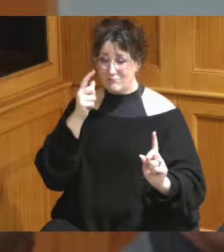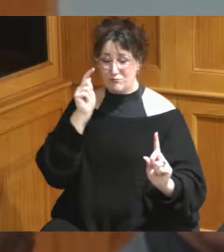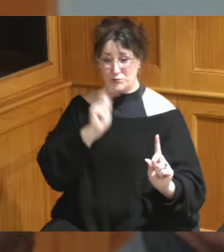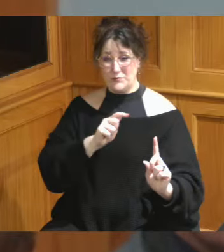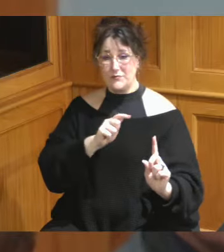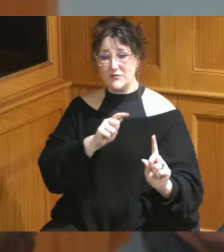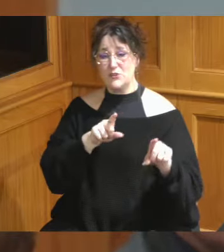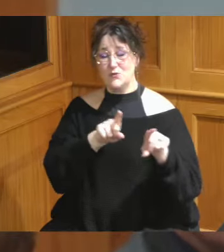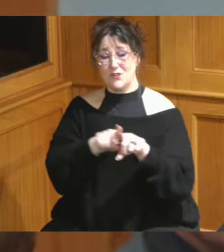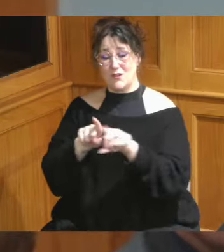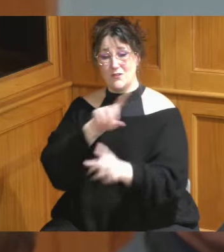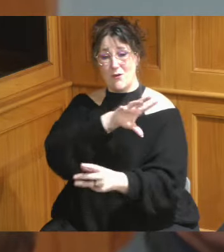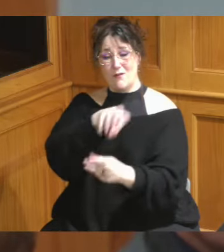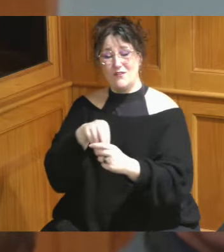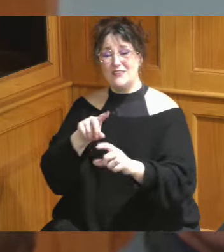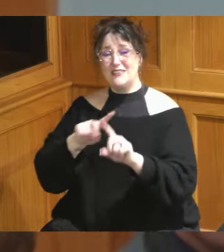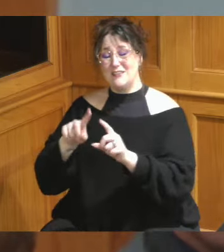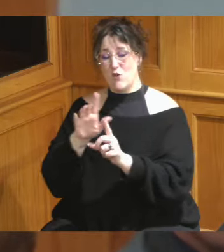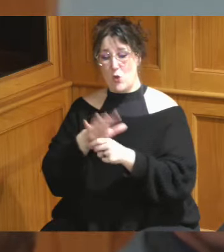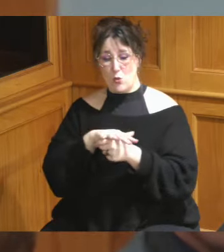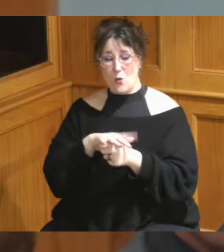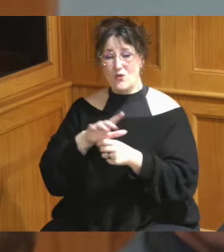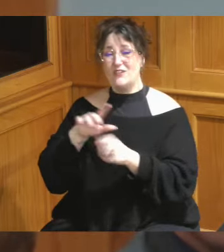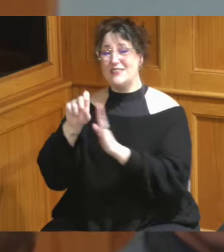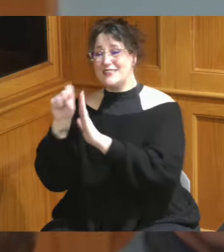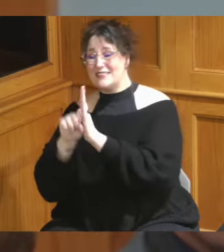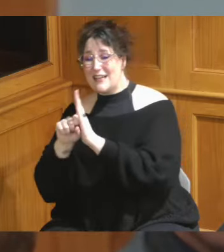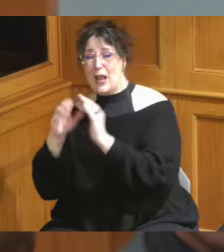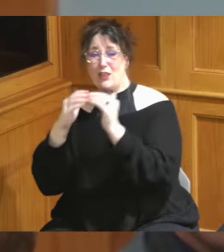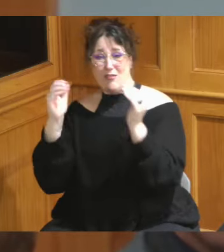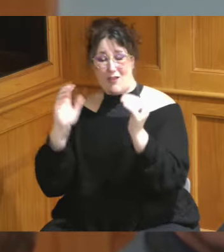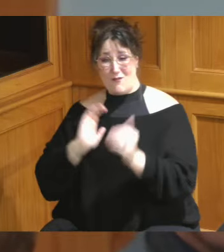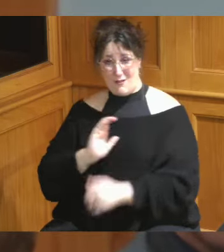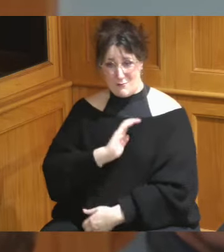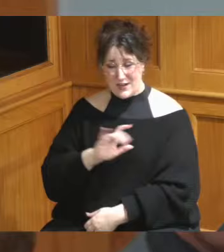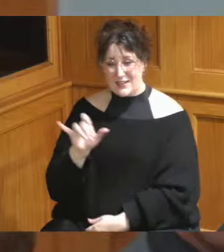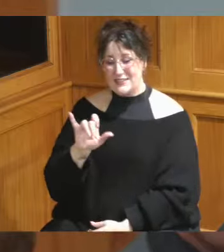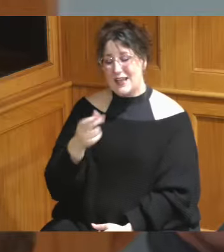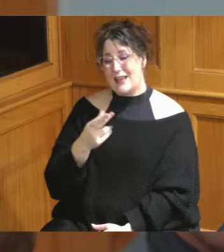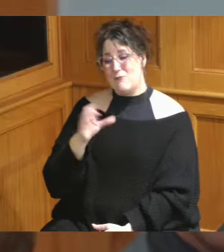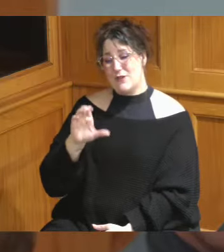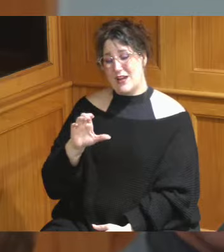also involved in various local and state level committees such as the Hamilton County Addiction